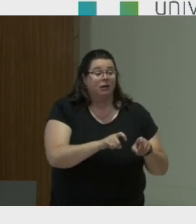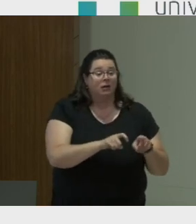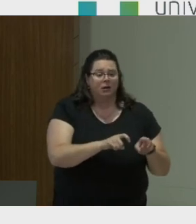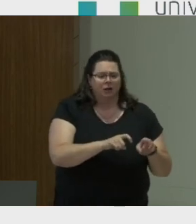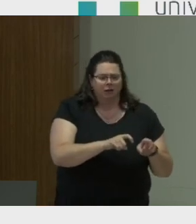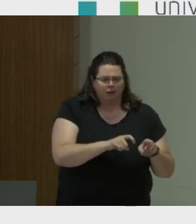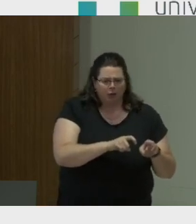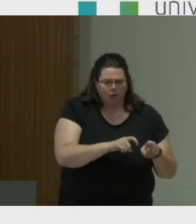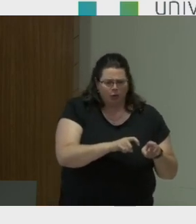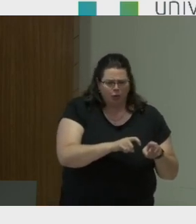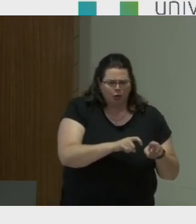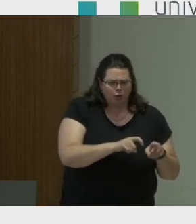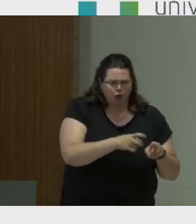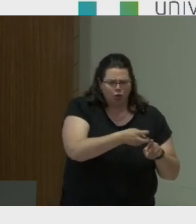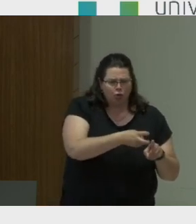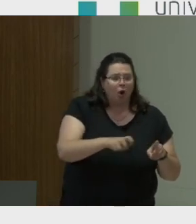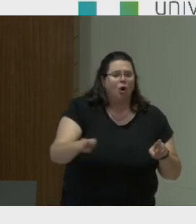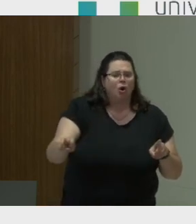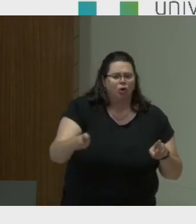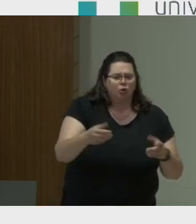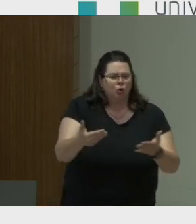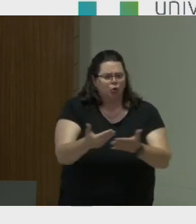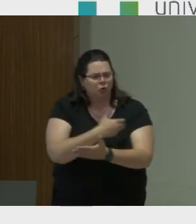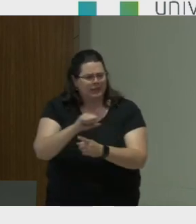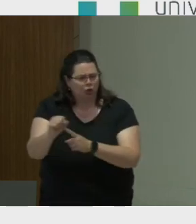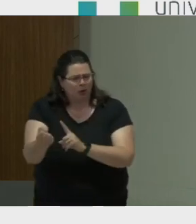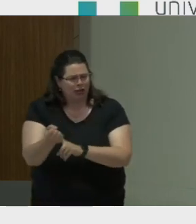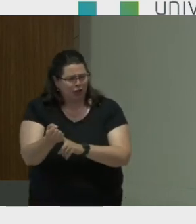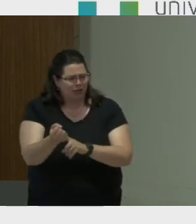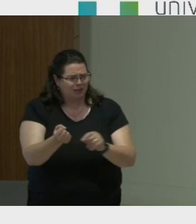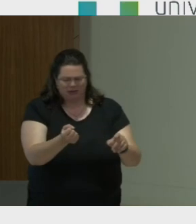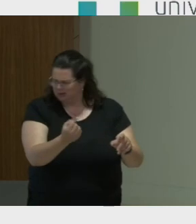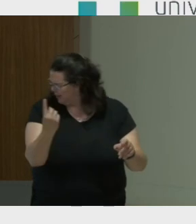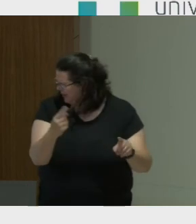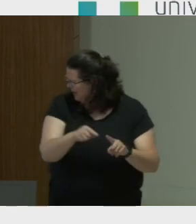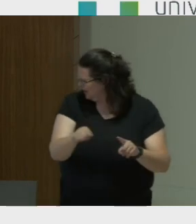to real world situations that were also simulated didn't function.